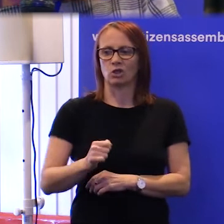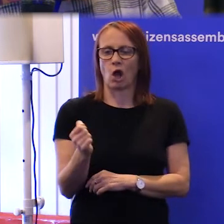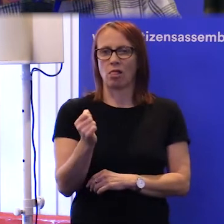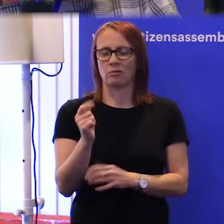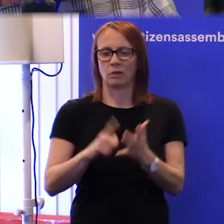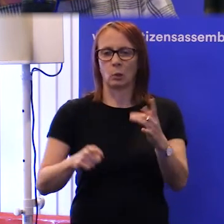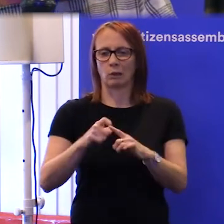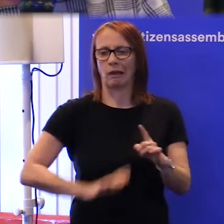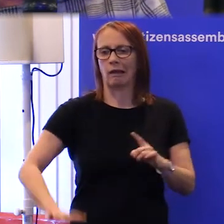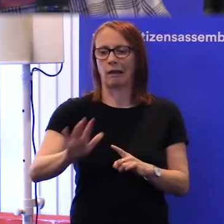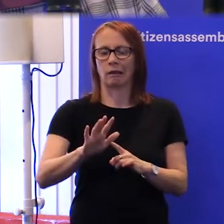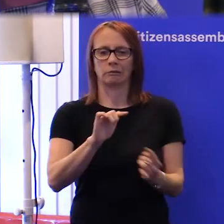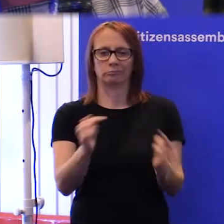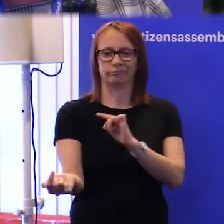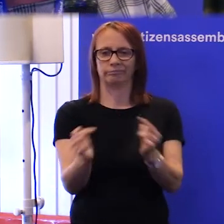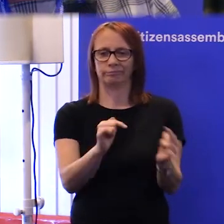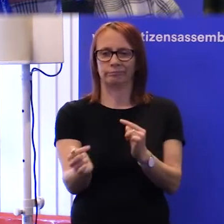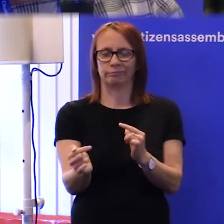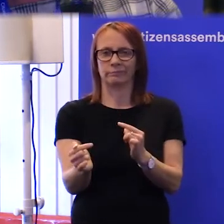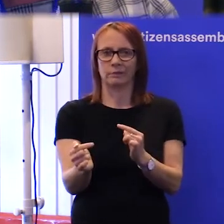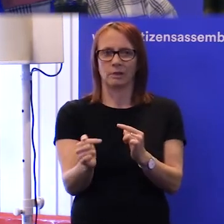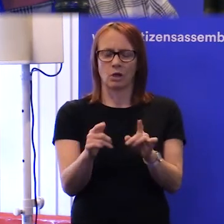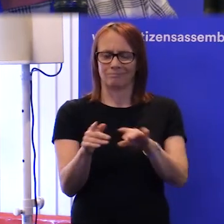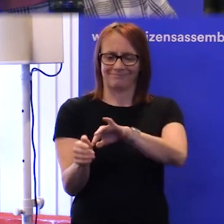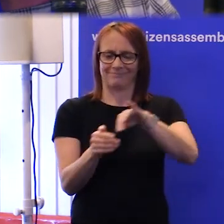about about things that are important and try and have different types of